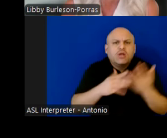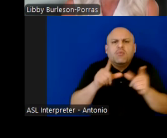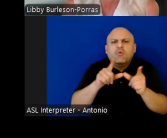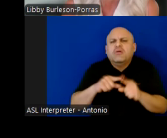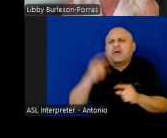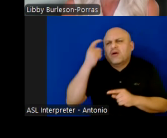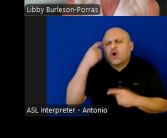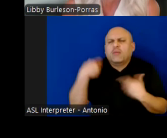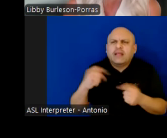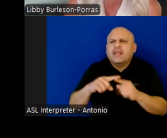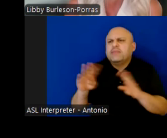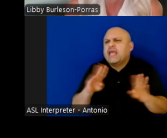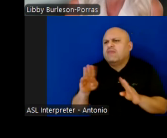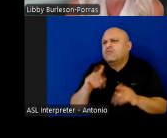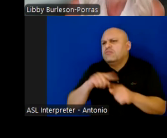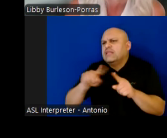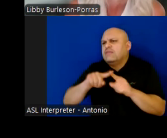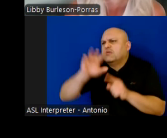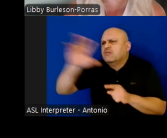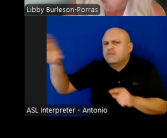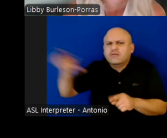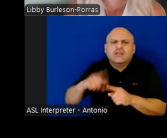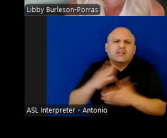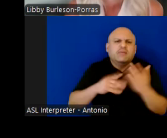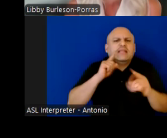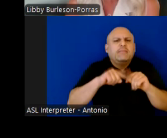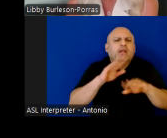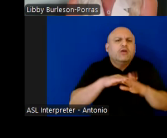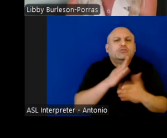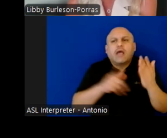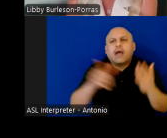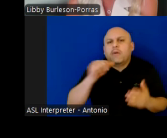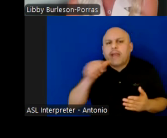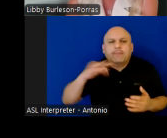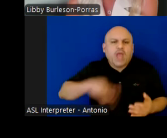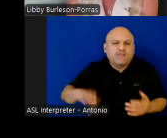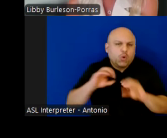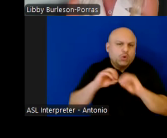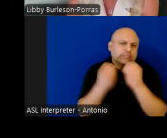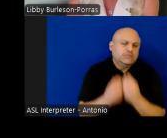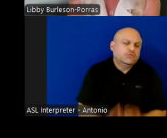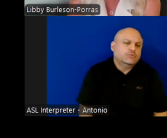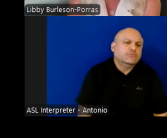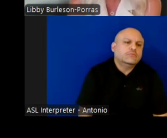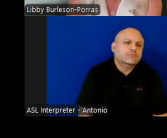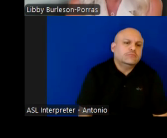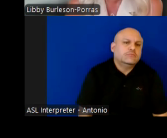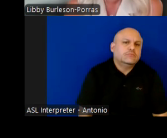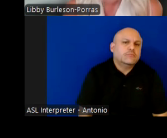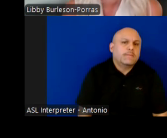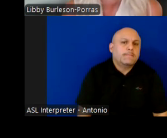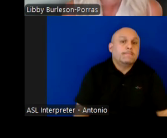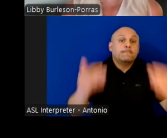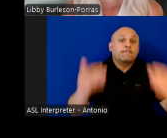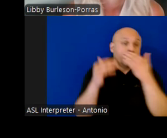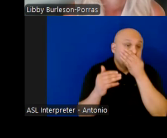PATH programs are offered, some of them are independent nonprofits.